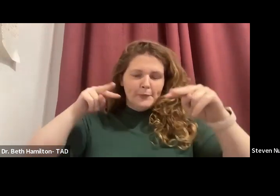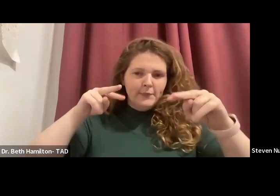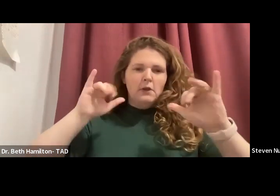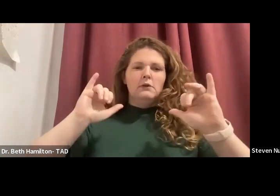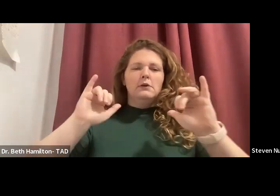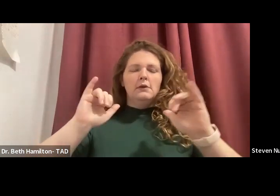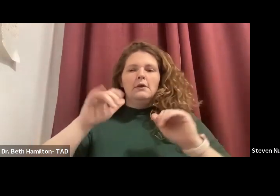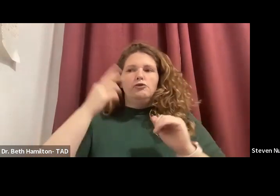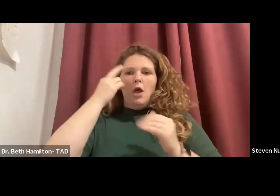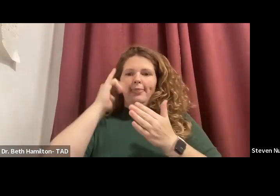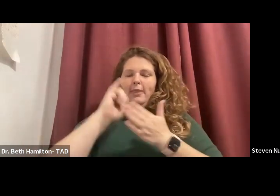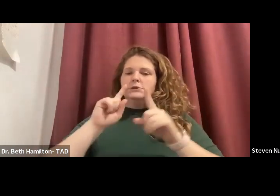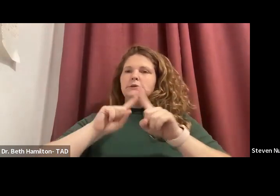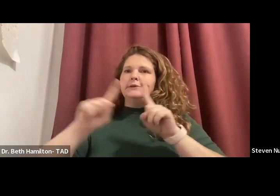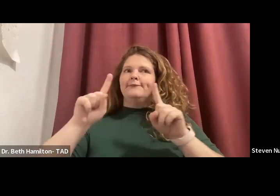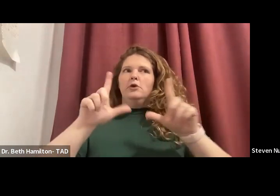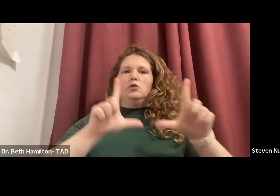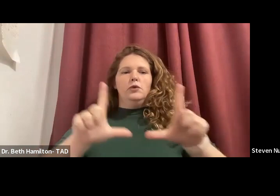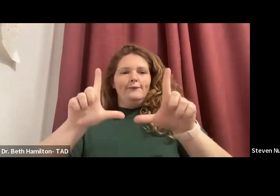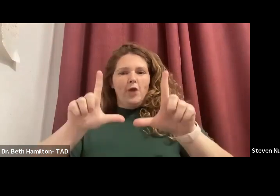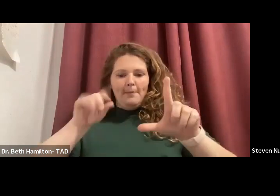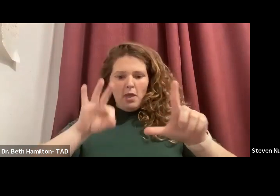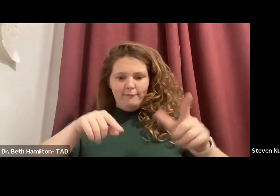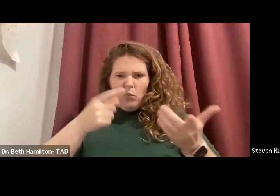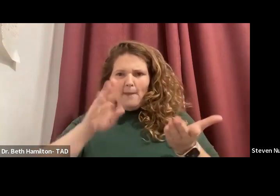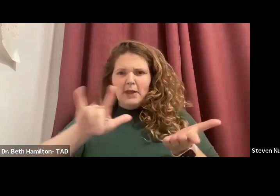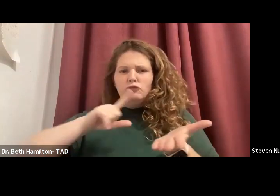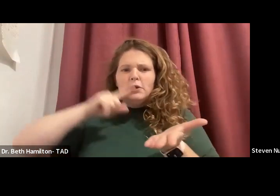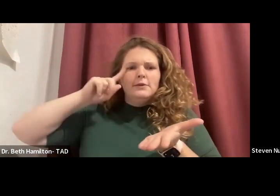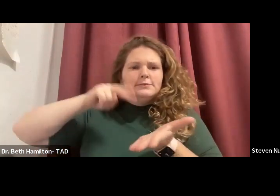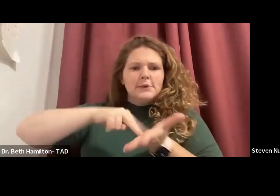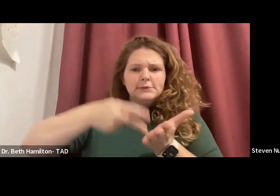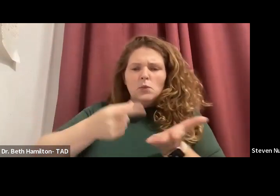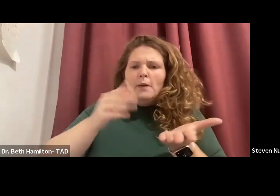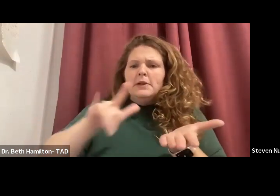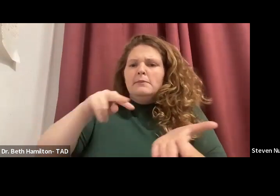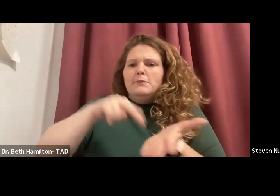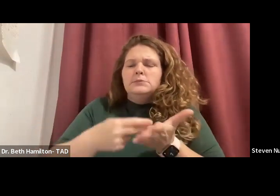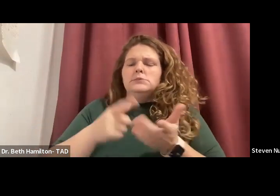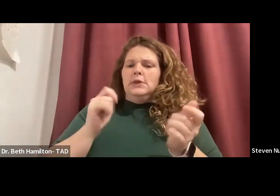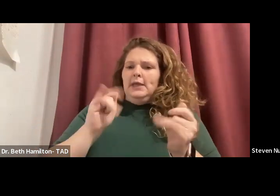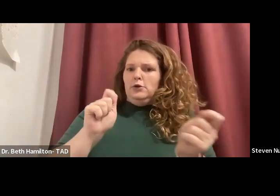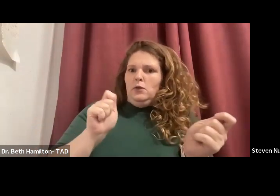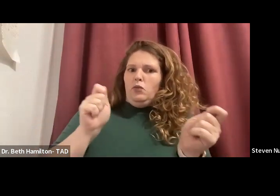did spot some of the issues with TEA's perspective and ECI, their